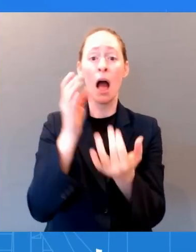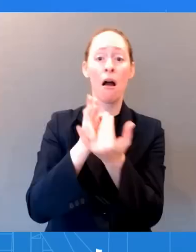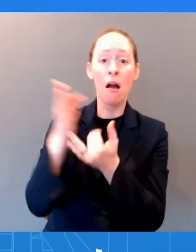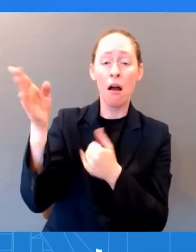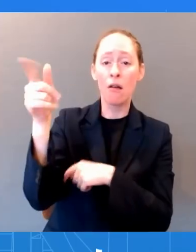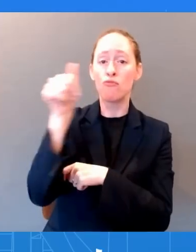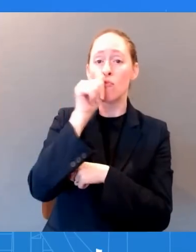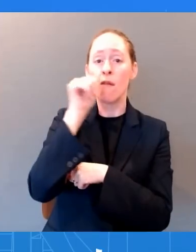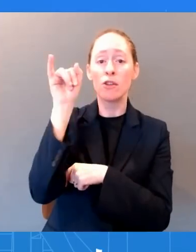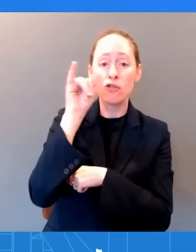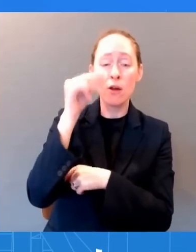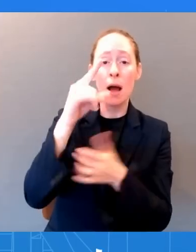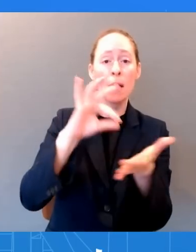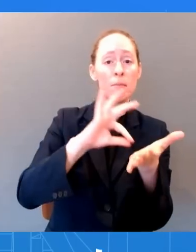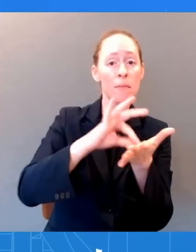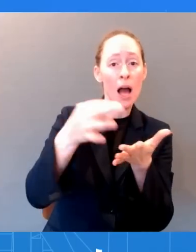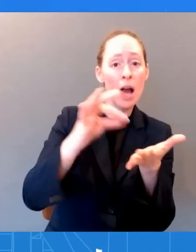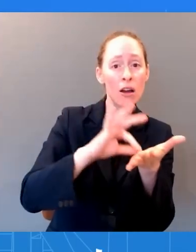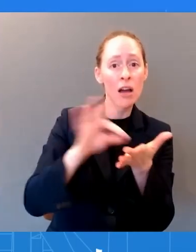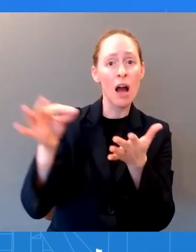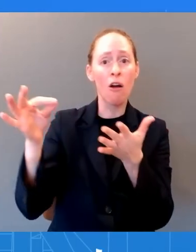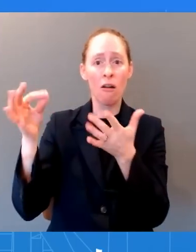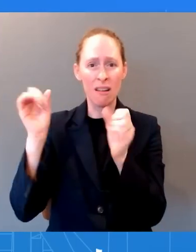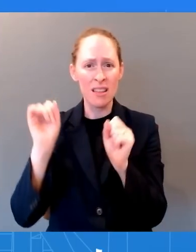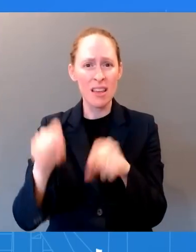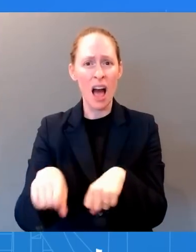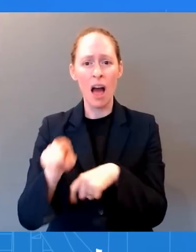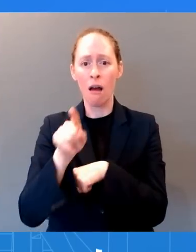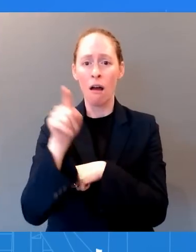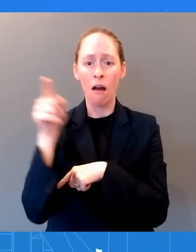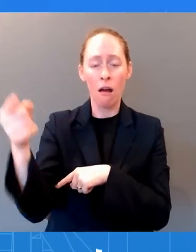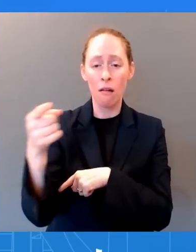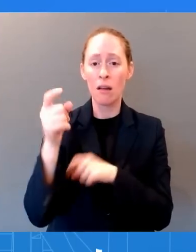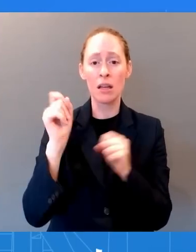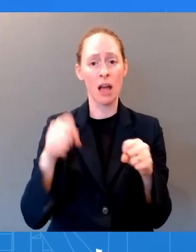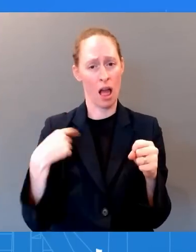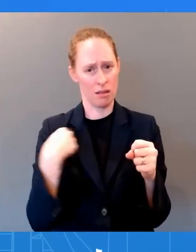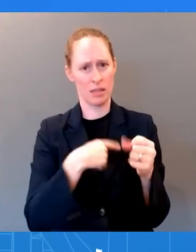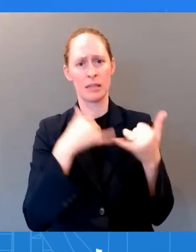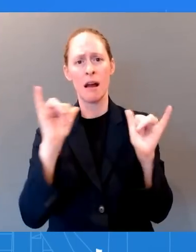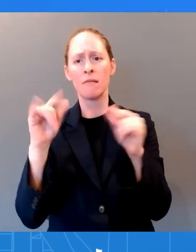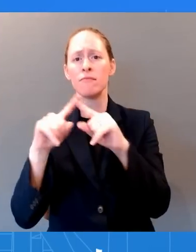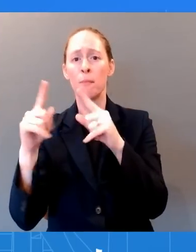So that is available to Americans. So, look, the administration has been very clear